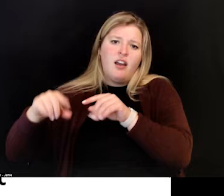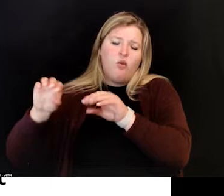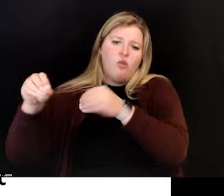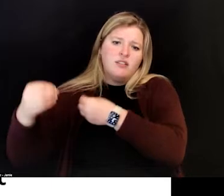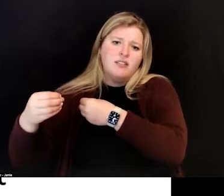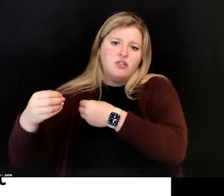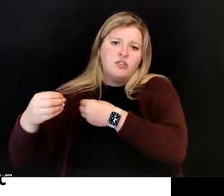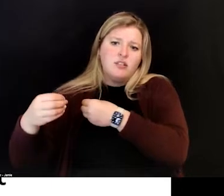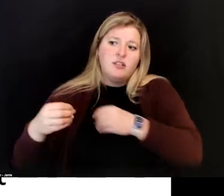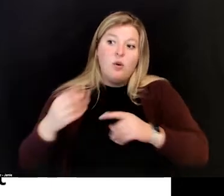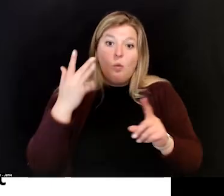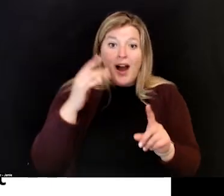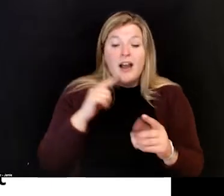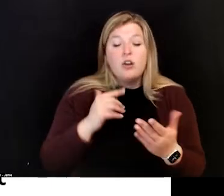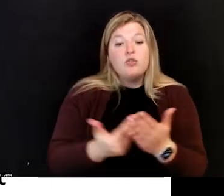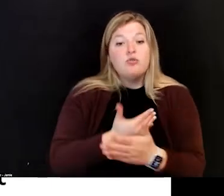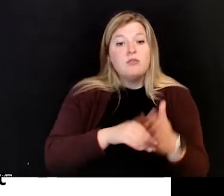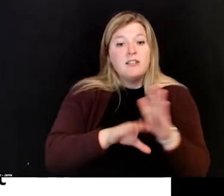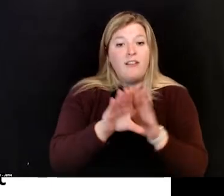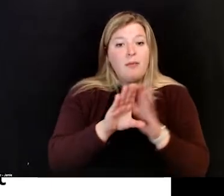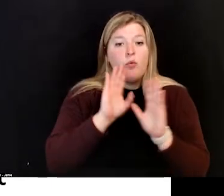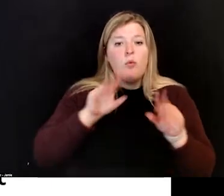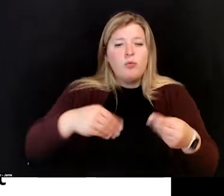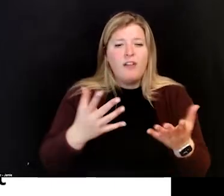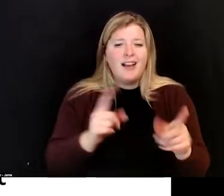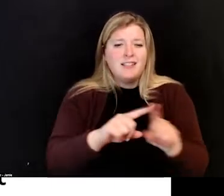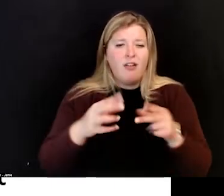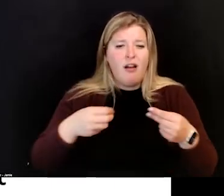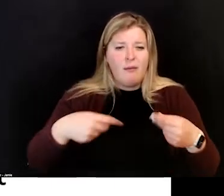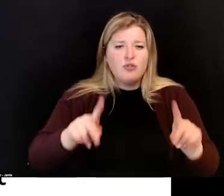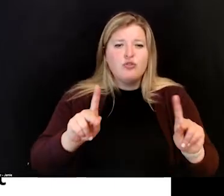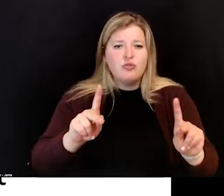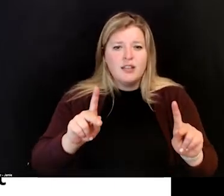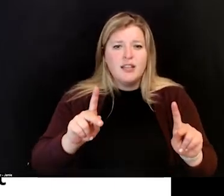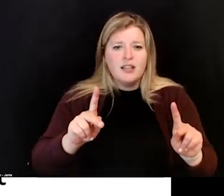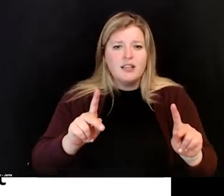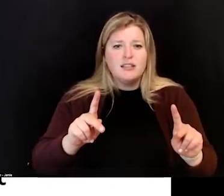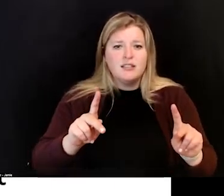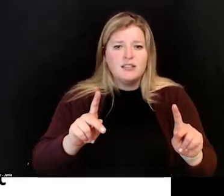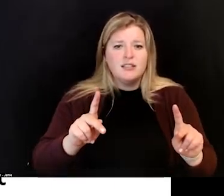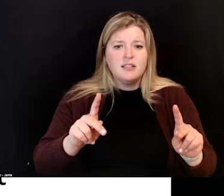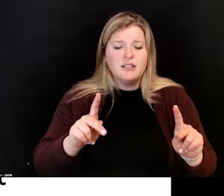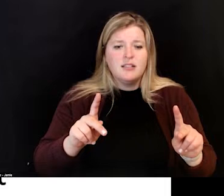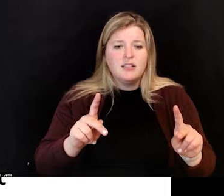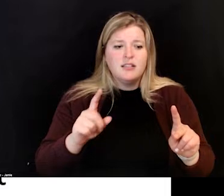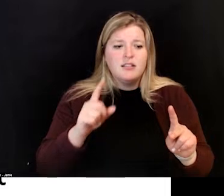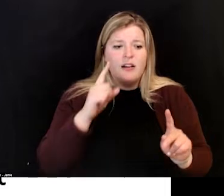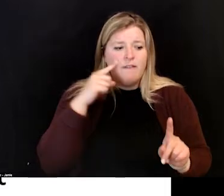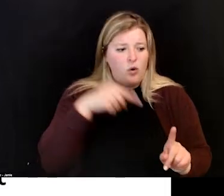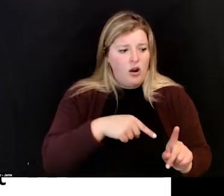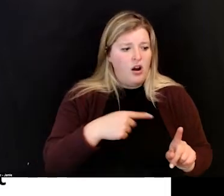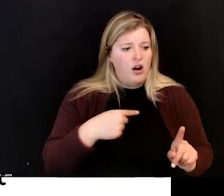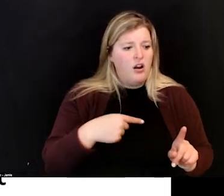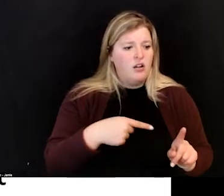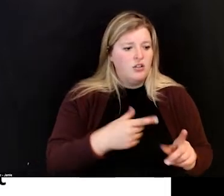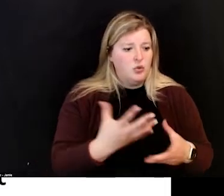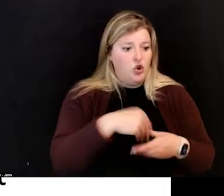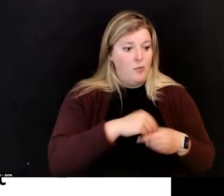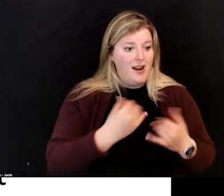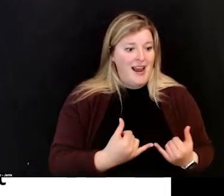provides opportunities to pick something up that is much easier then than it's going to be in four years or five years down the road.